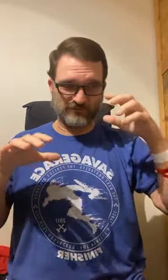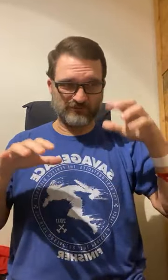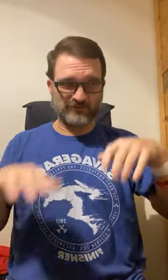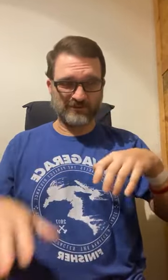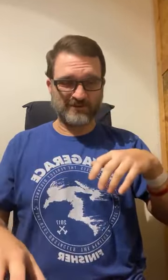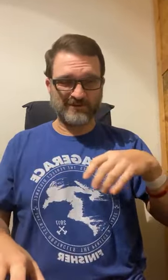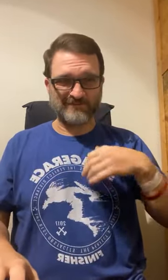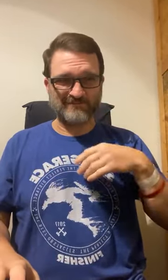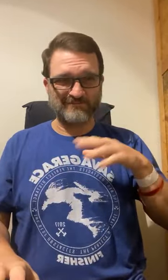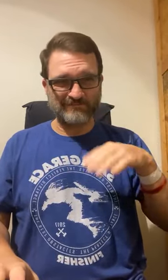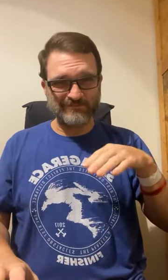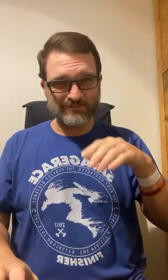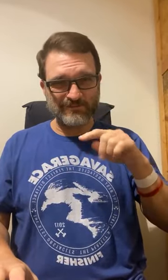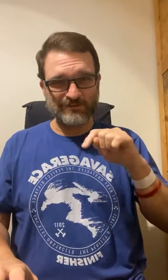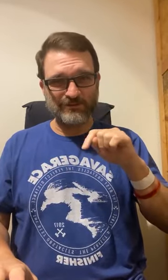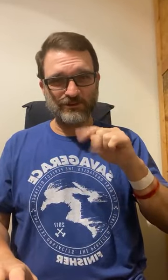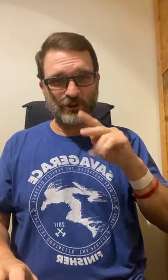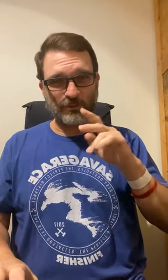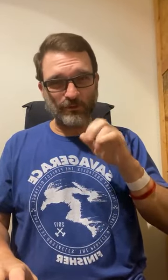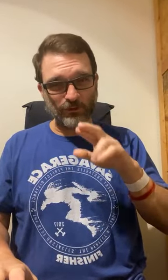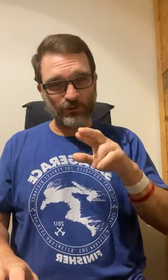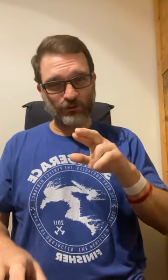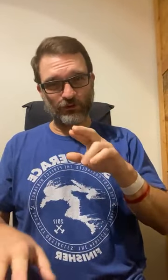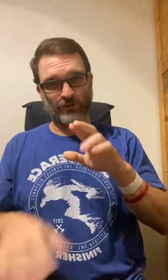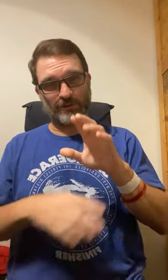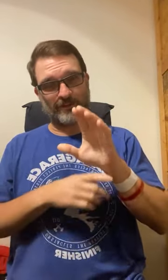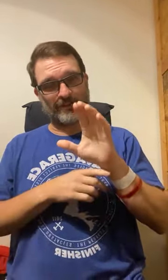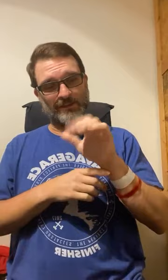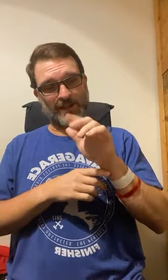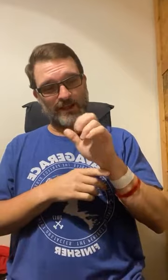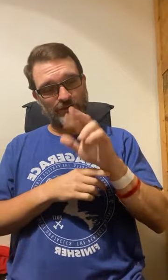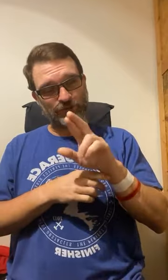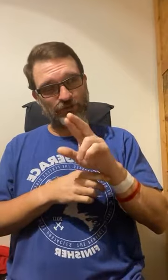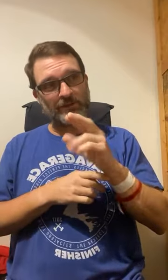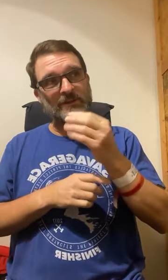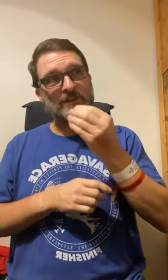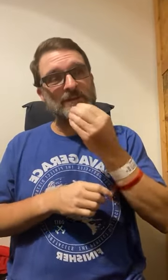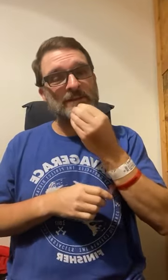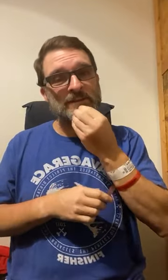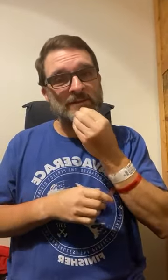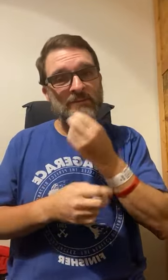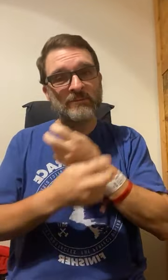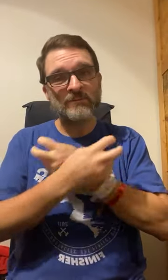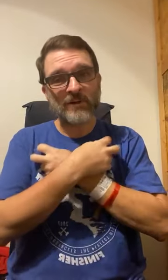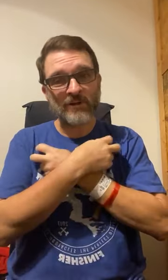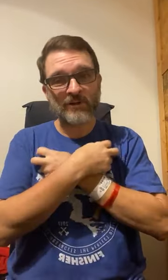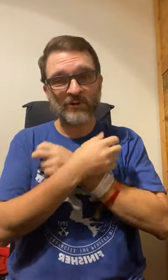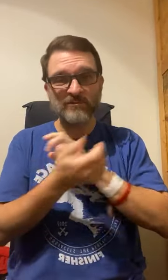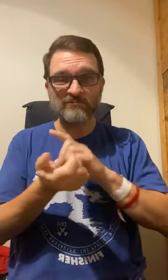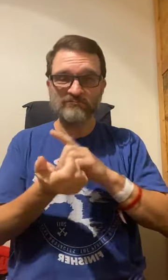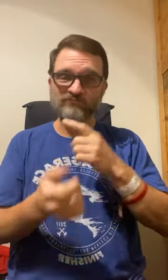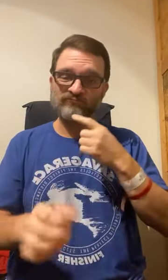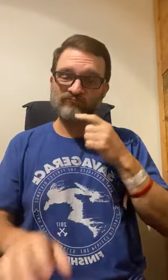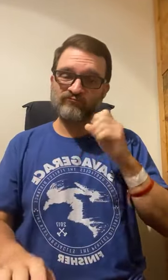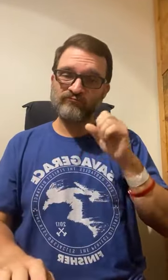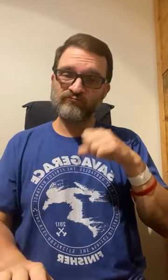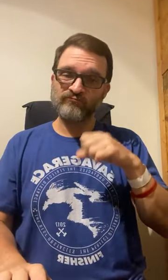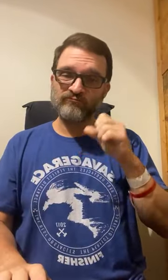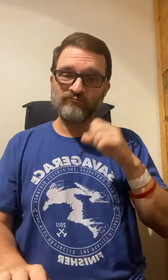I asked "Its a tumor cancer eating bone?" Doctor said "Yes"